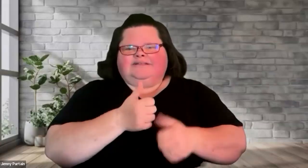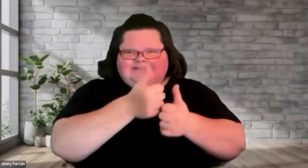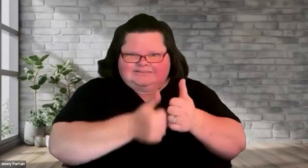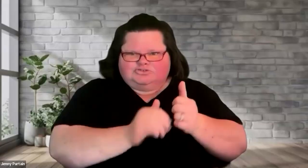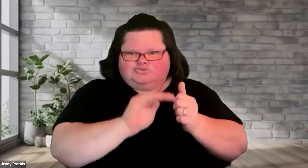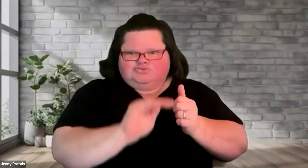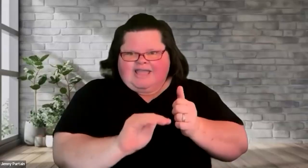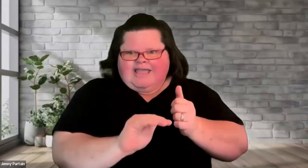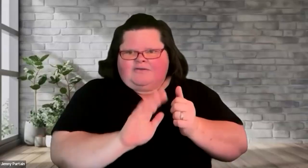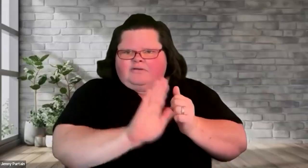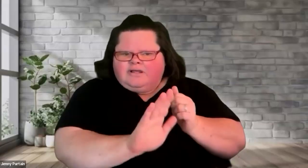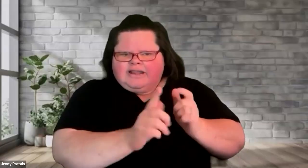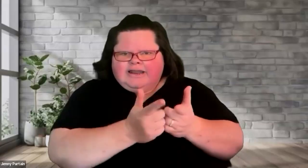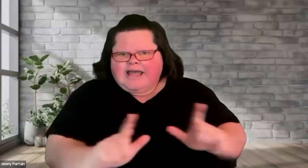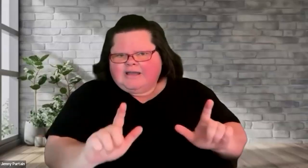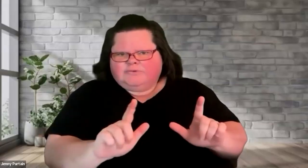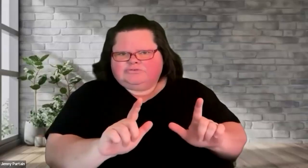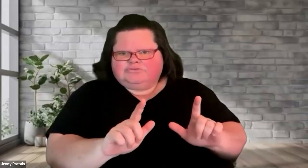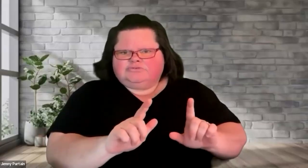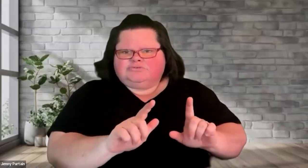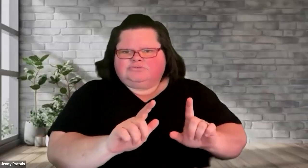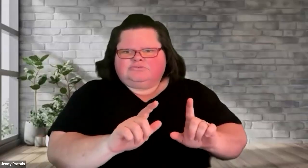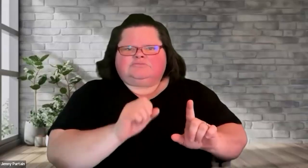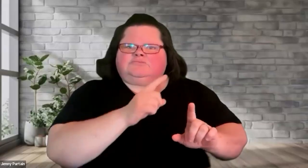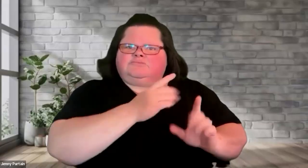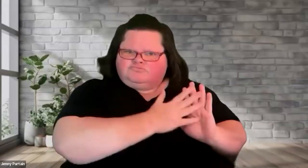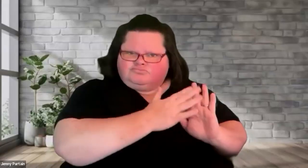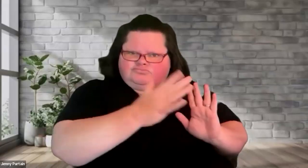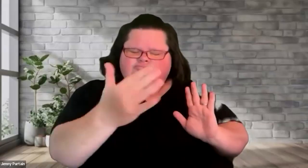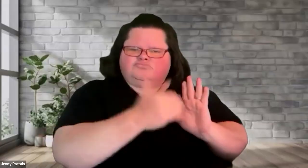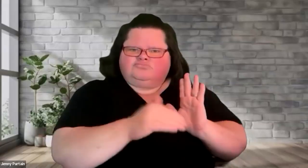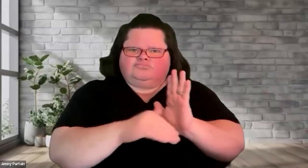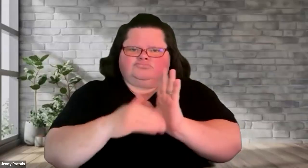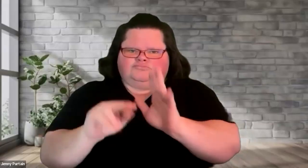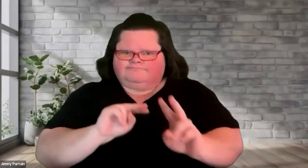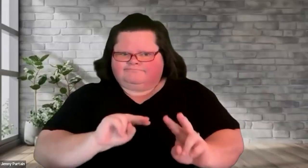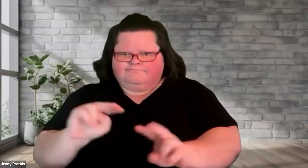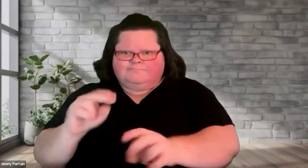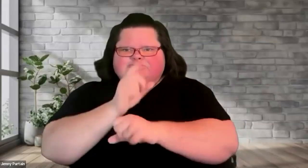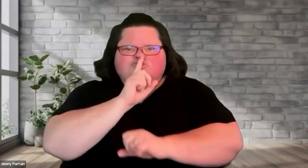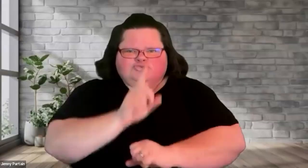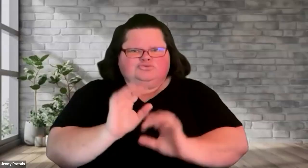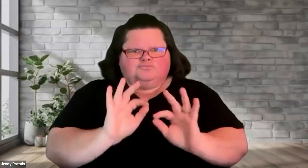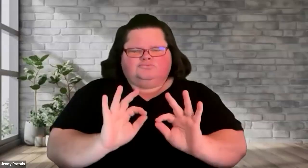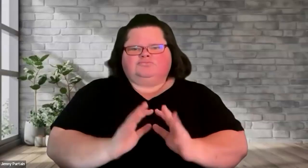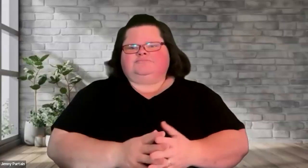monitoring each child's language learning,